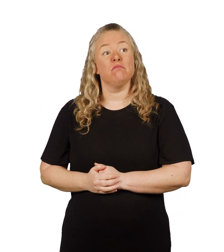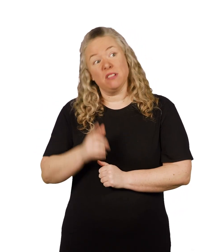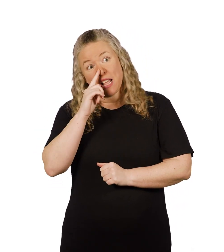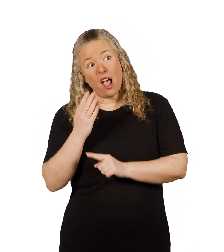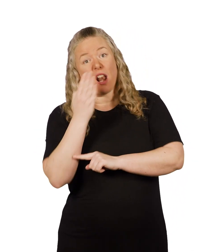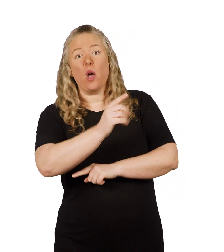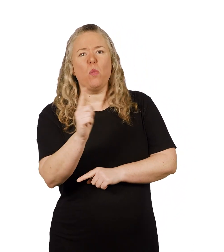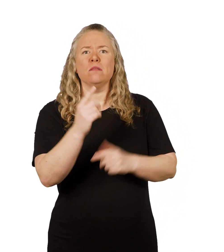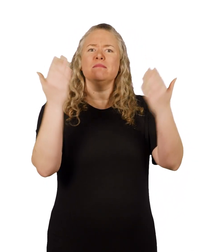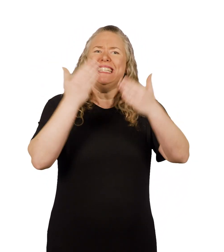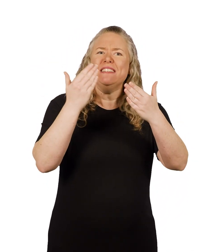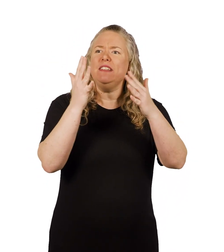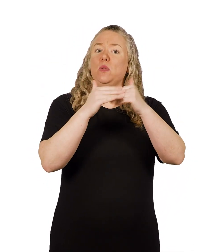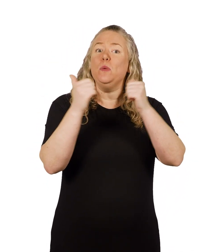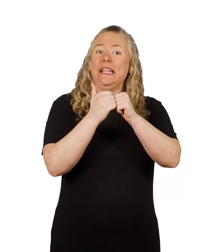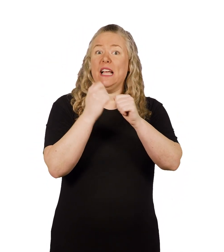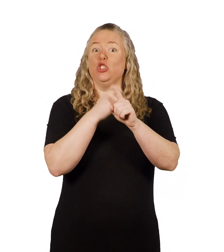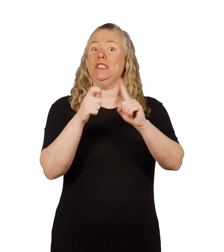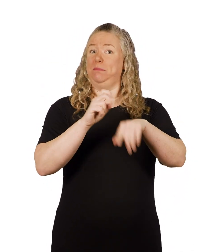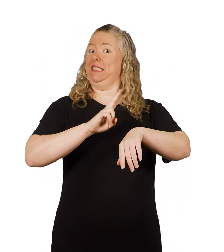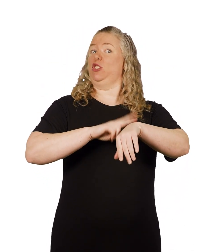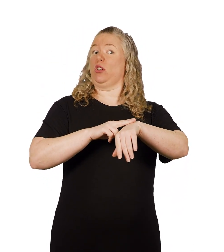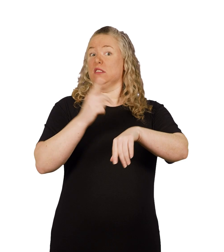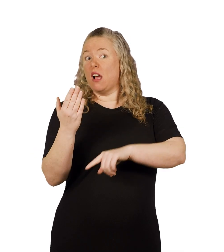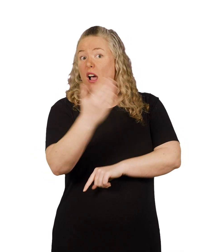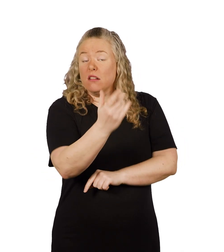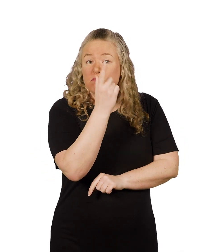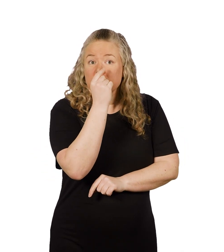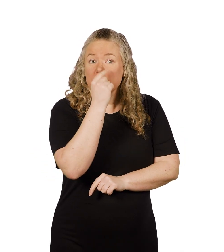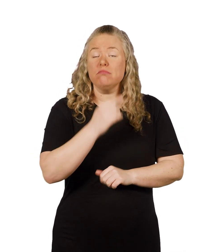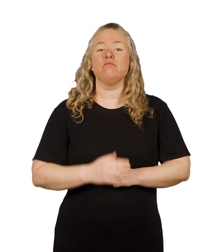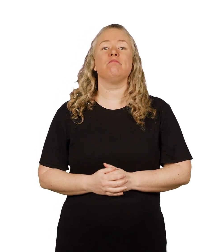see an evening and weekend GP (out-of-hours GP)